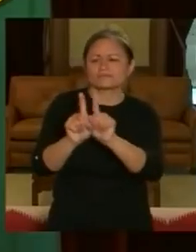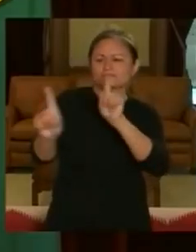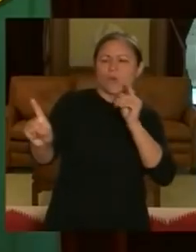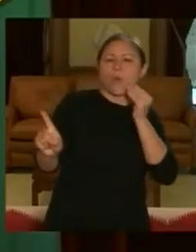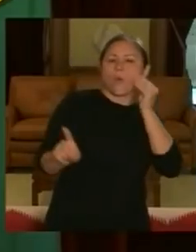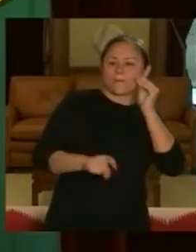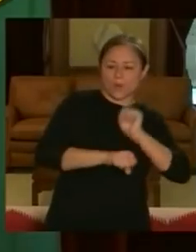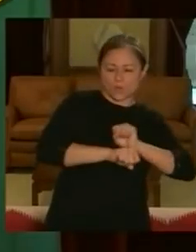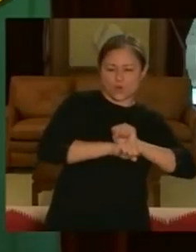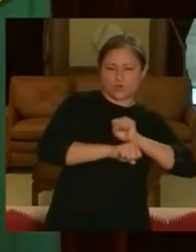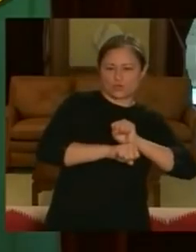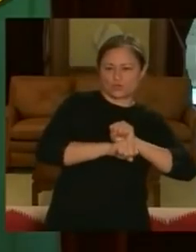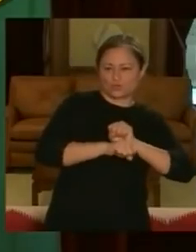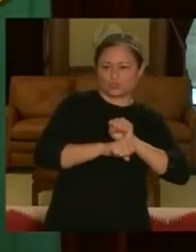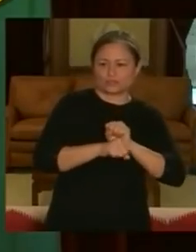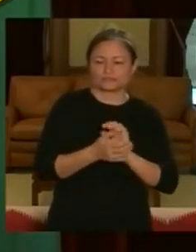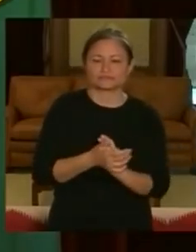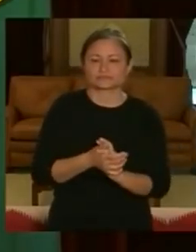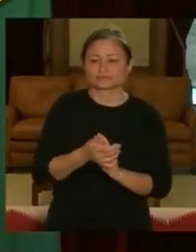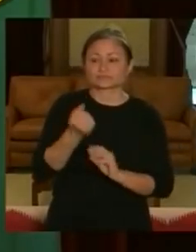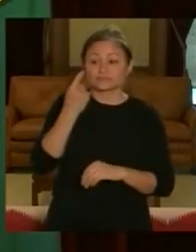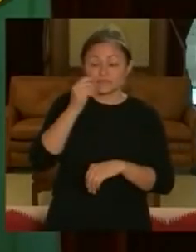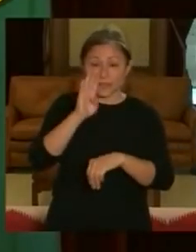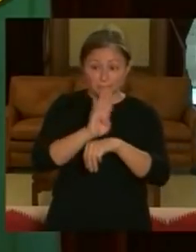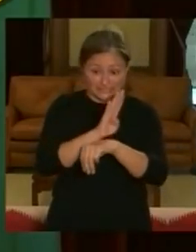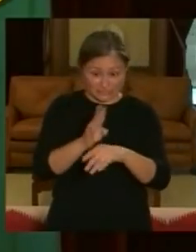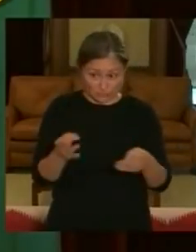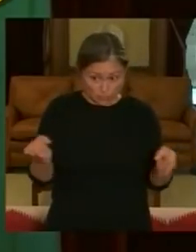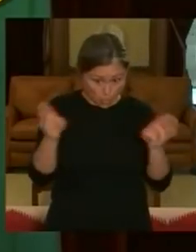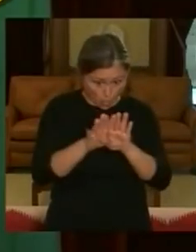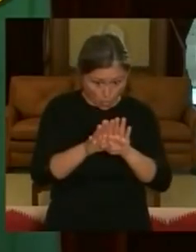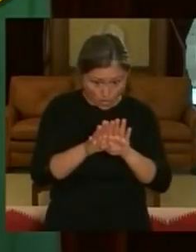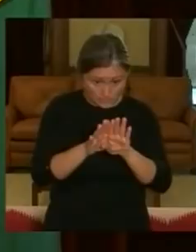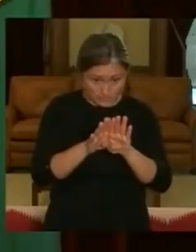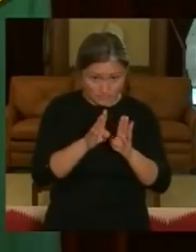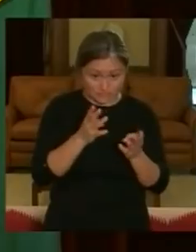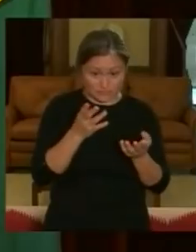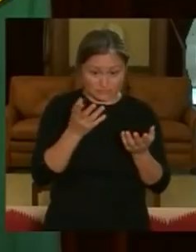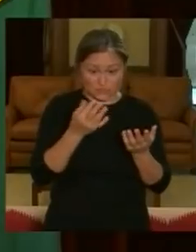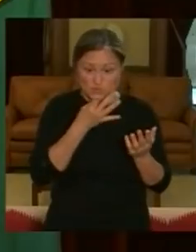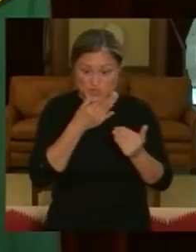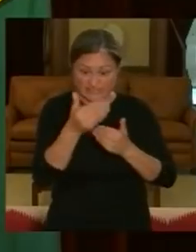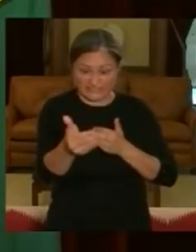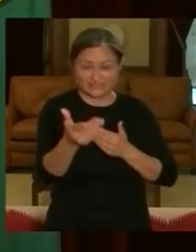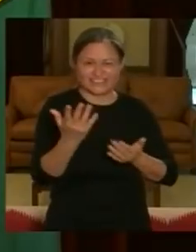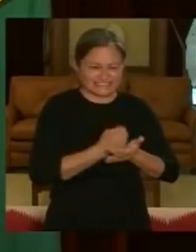EMPLOYEES COULD WORK REMOTELY WITHOUT COMING INTO CONTACT WITH OTHERS.